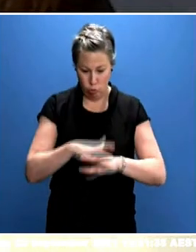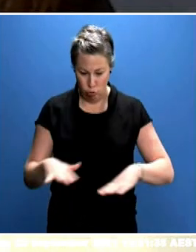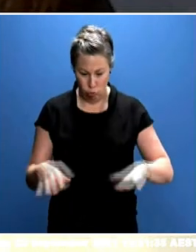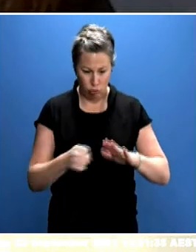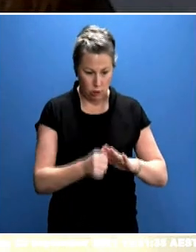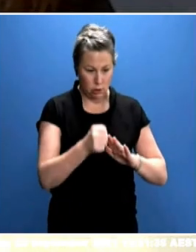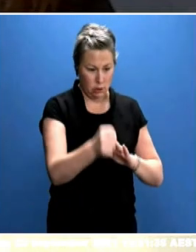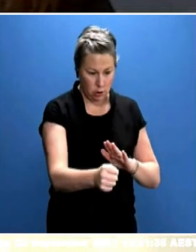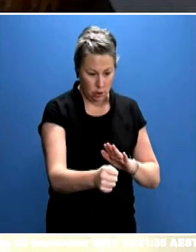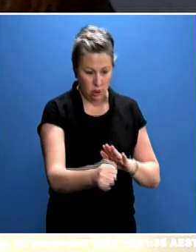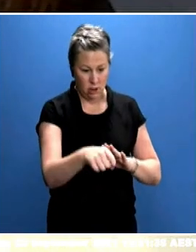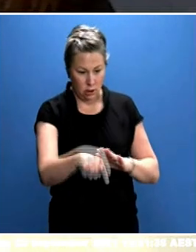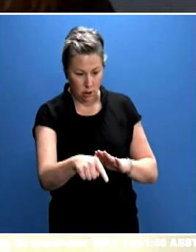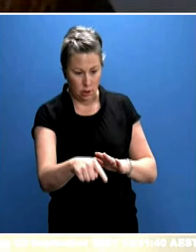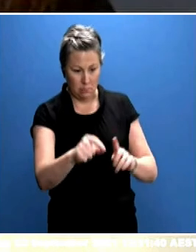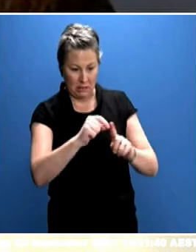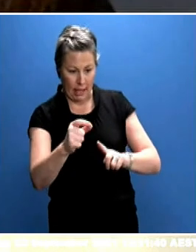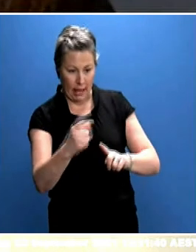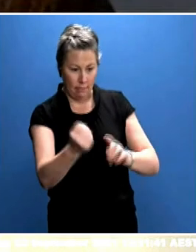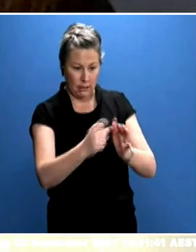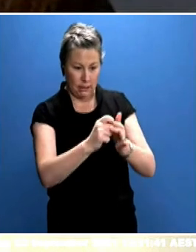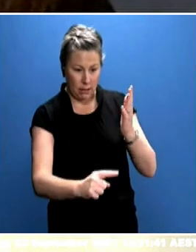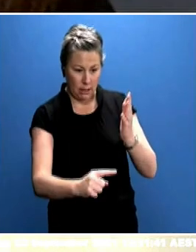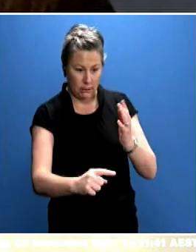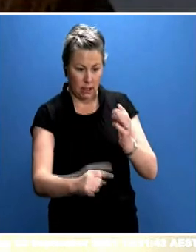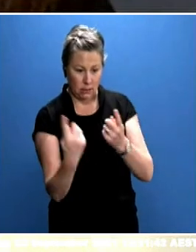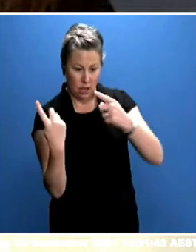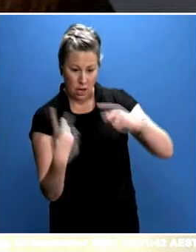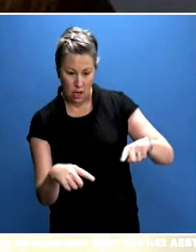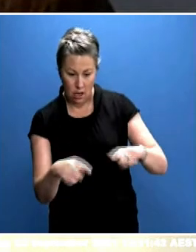into care with disabilities and in turn ending up in places like Kath French.